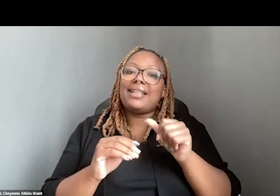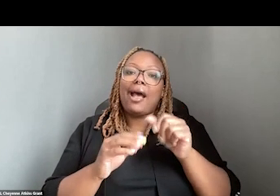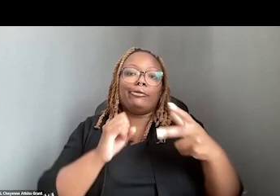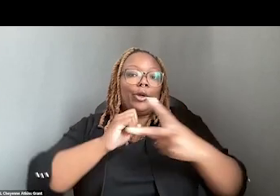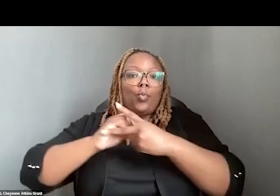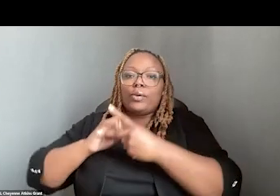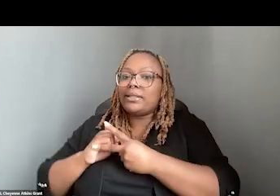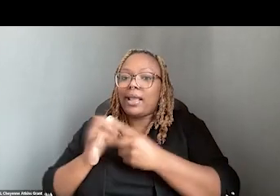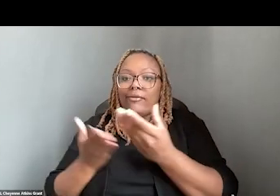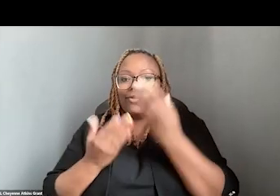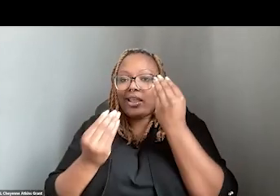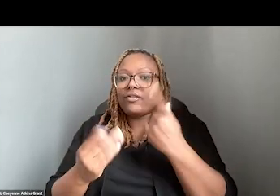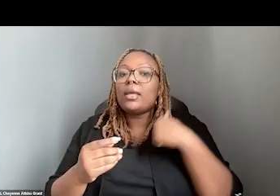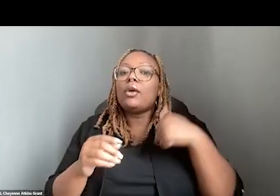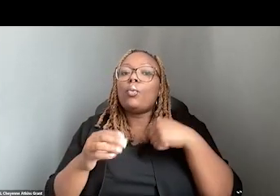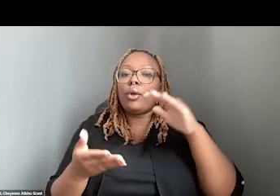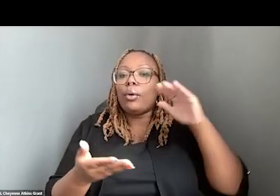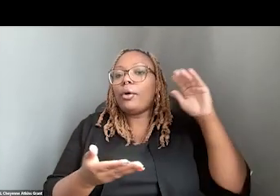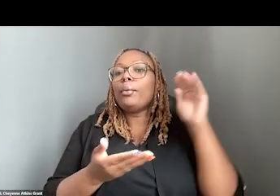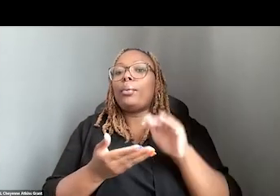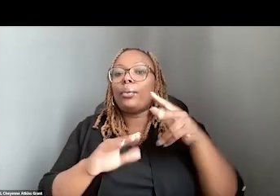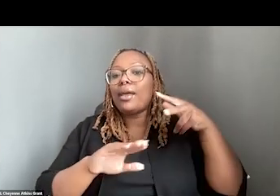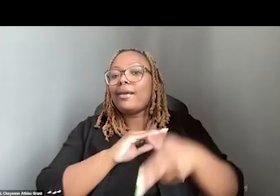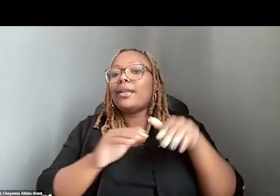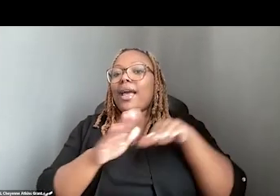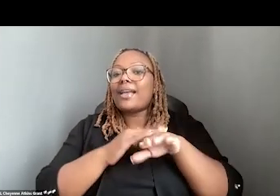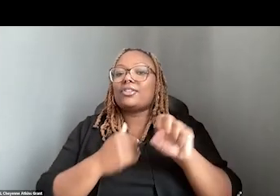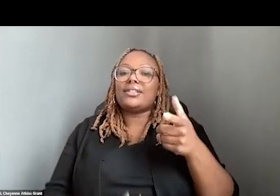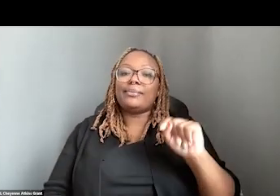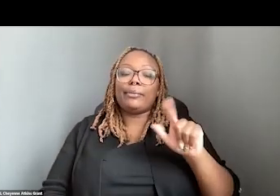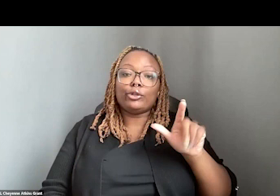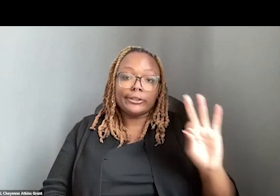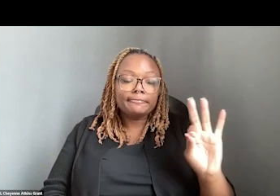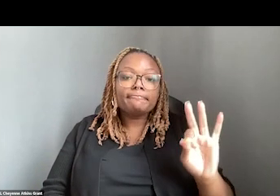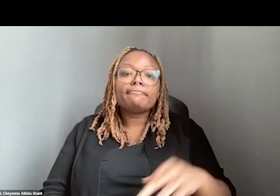We will be cutting off access to those on September 29th. So please take this as --